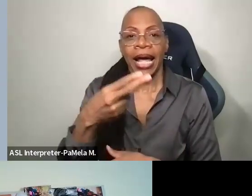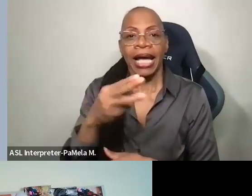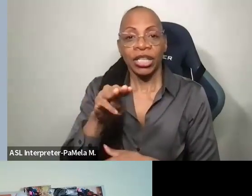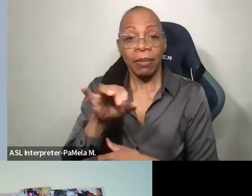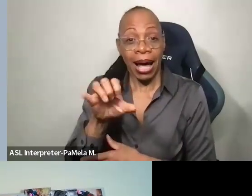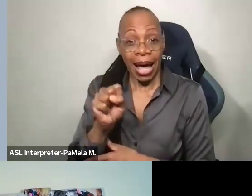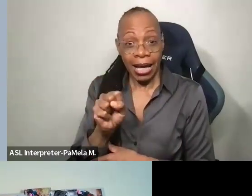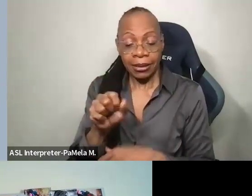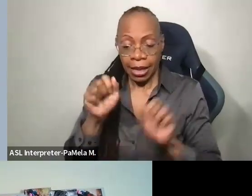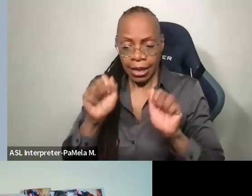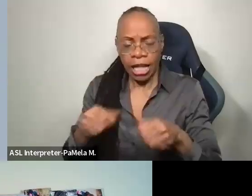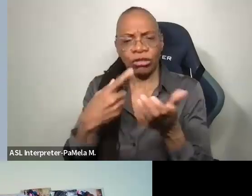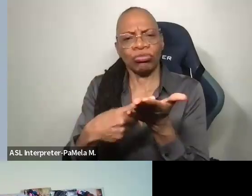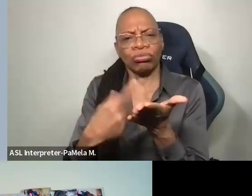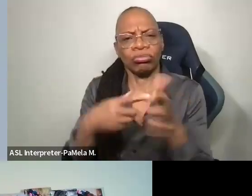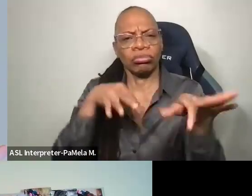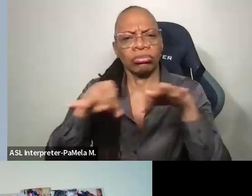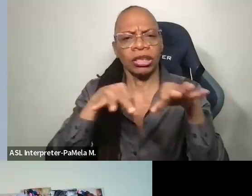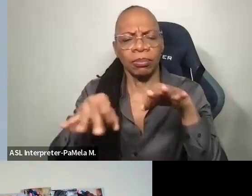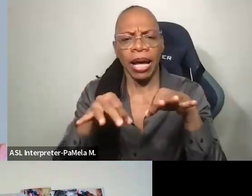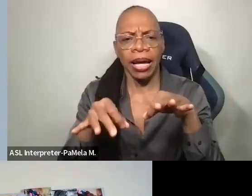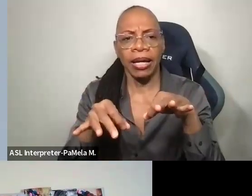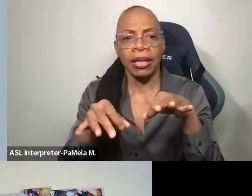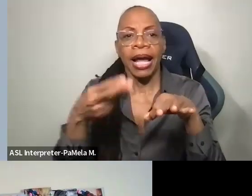and then also like the HMIS project opening,